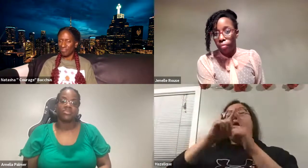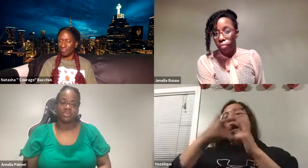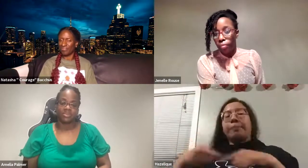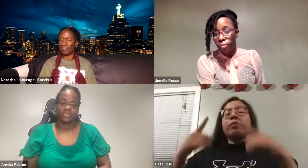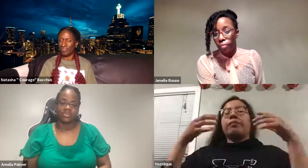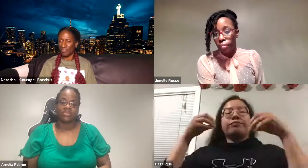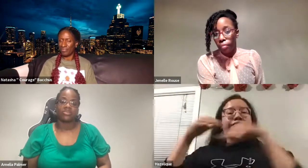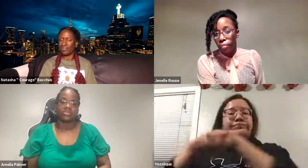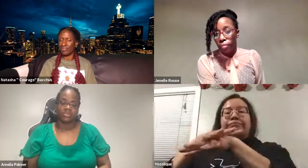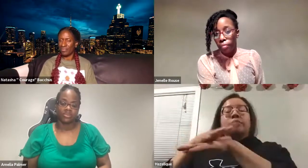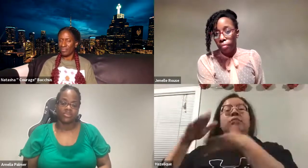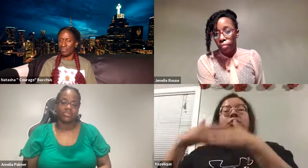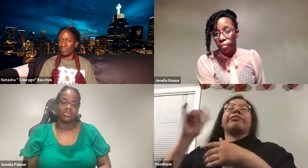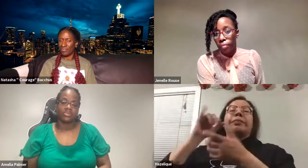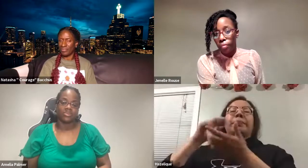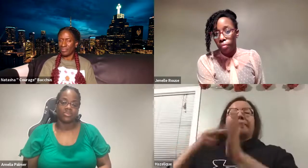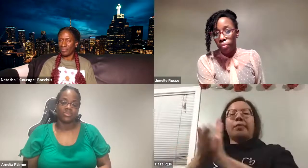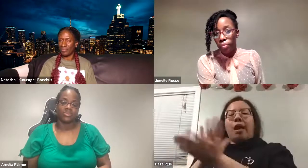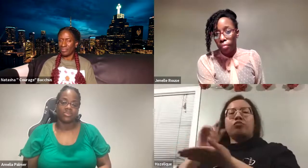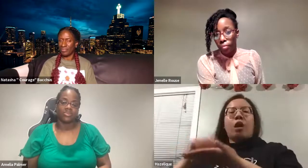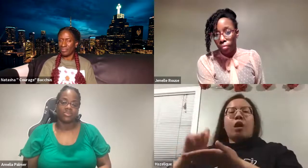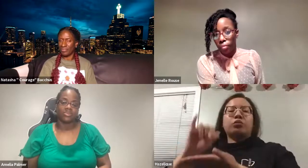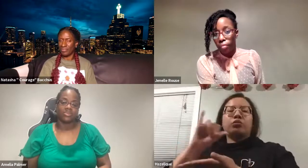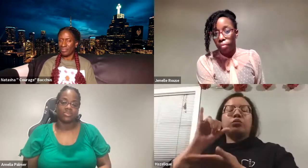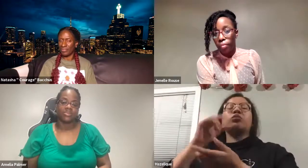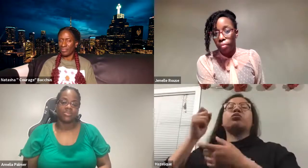through spoken language or passing on through sign language. it's not